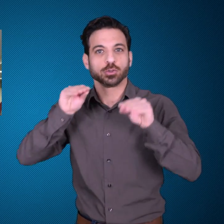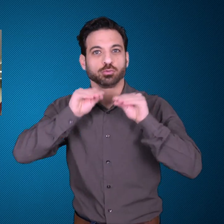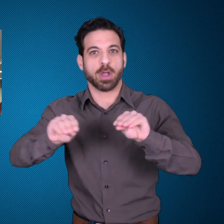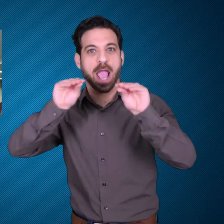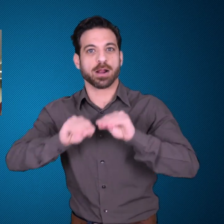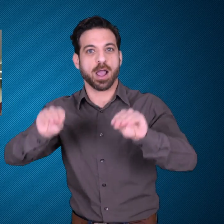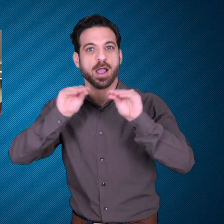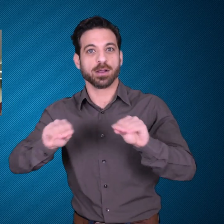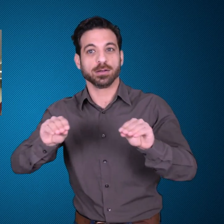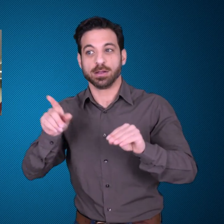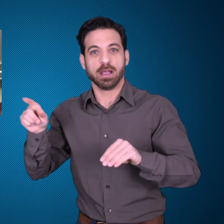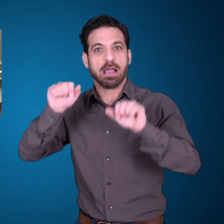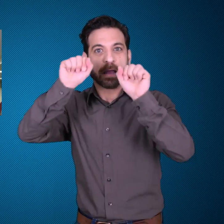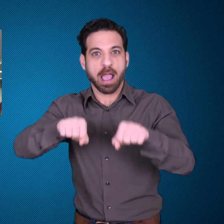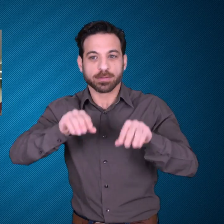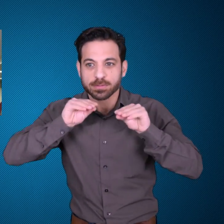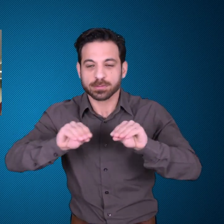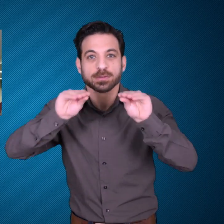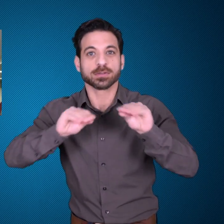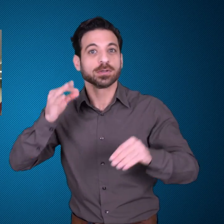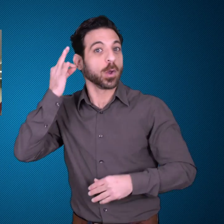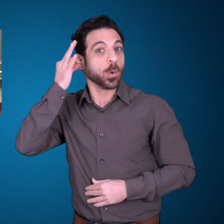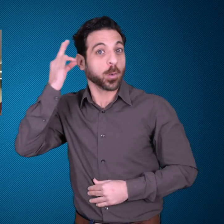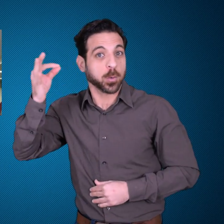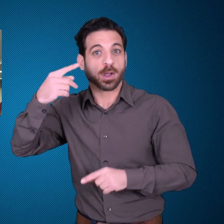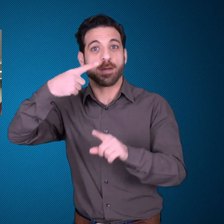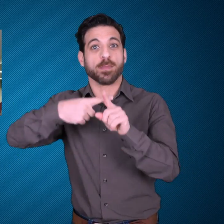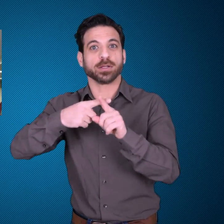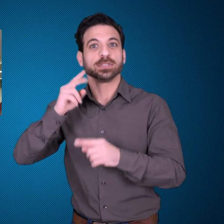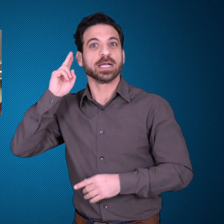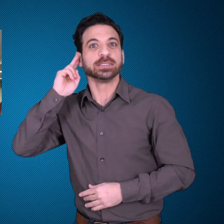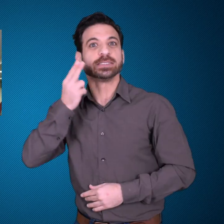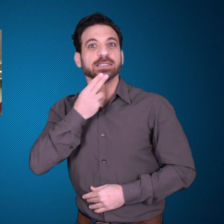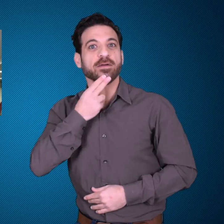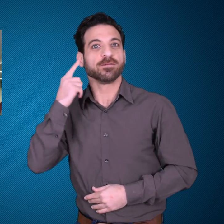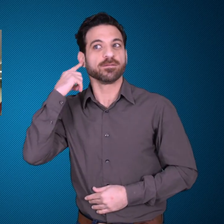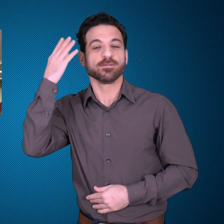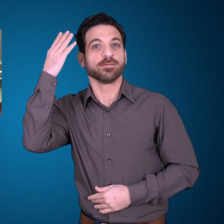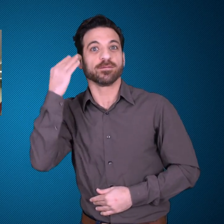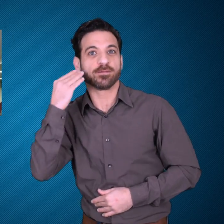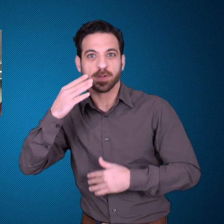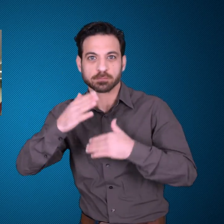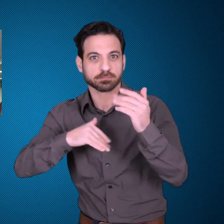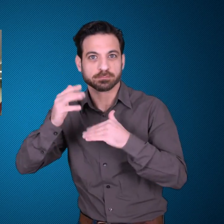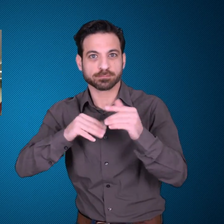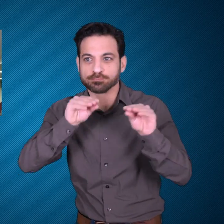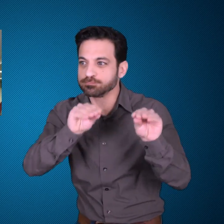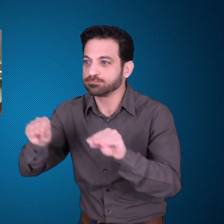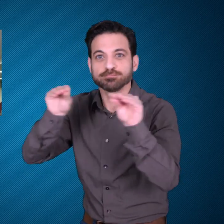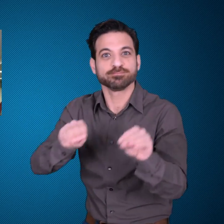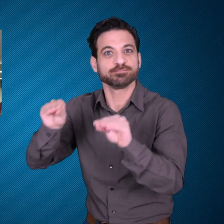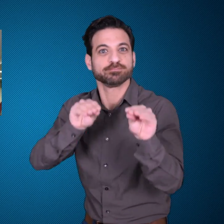long ago when she met a trainer and he realized that she’s deaf, he freaked out